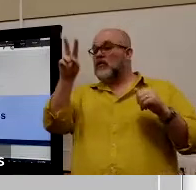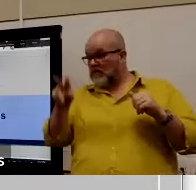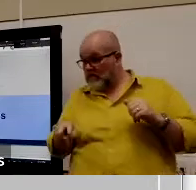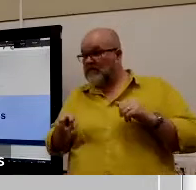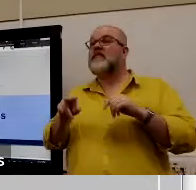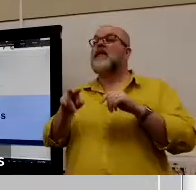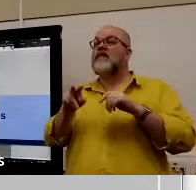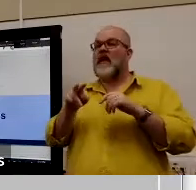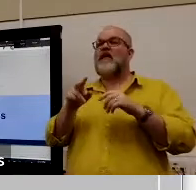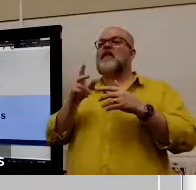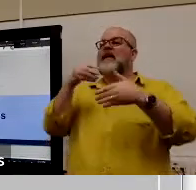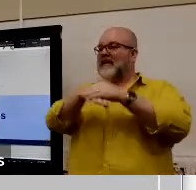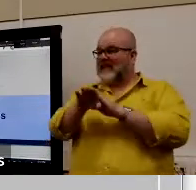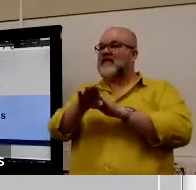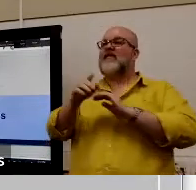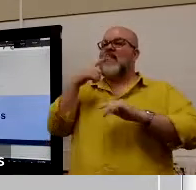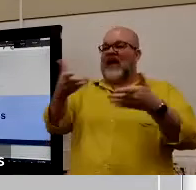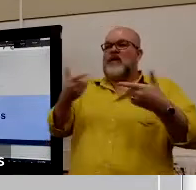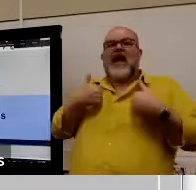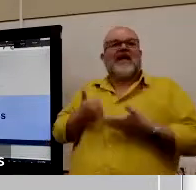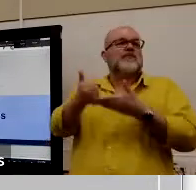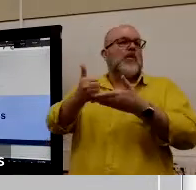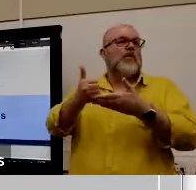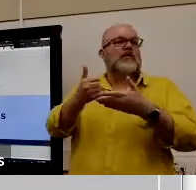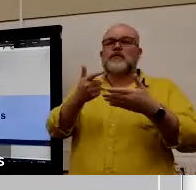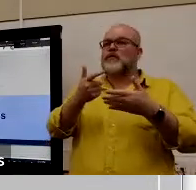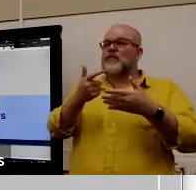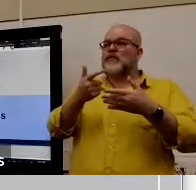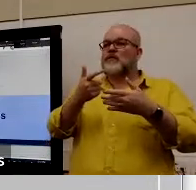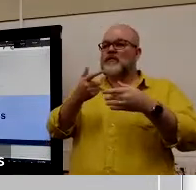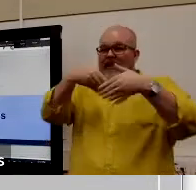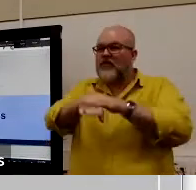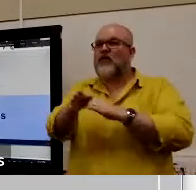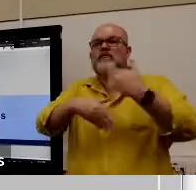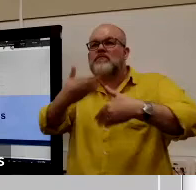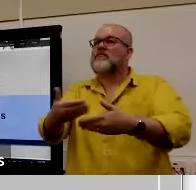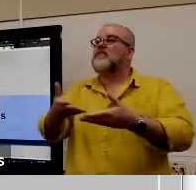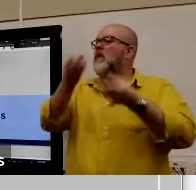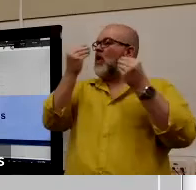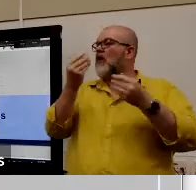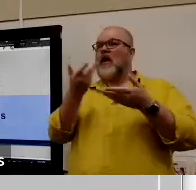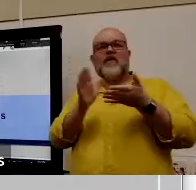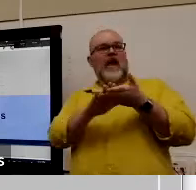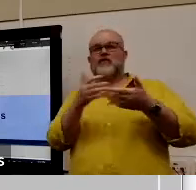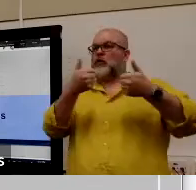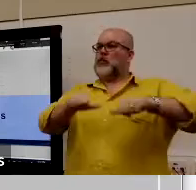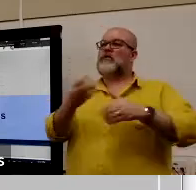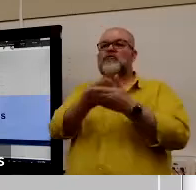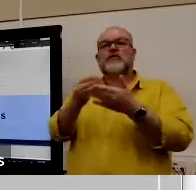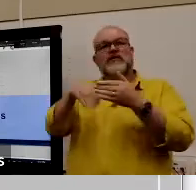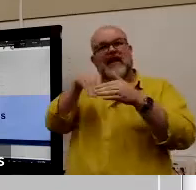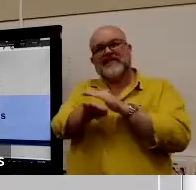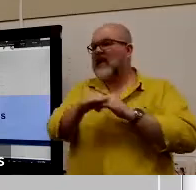So when you look and get in that's where I can provide support and learn how to learn